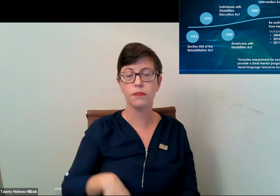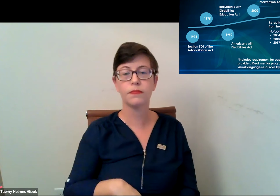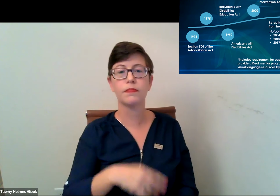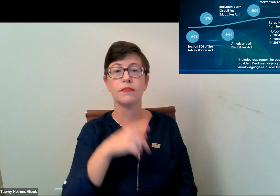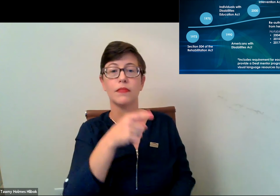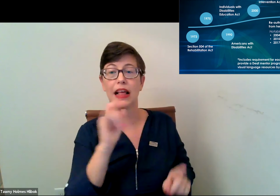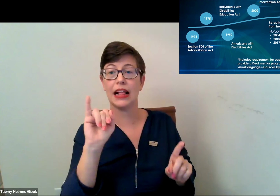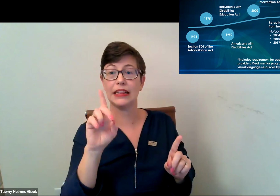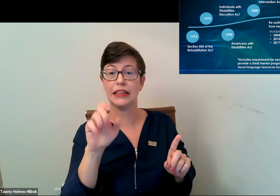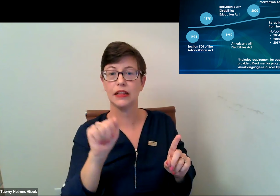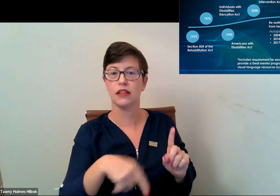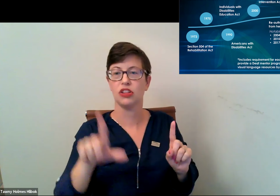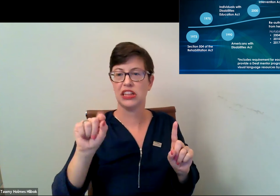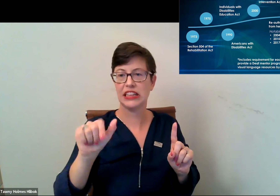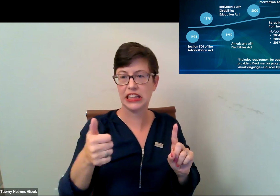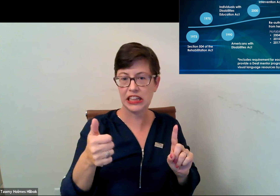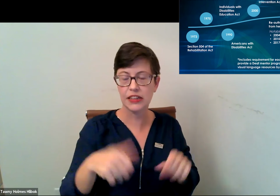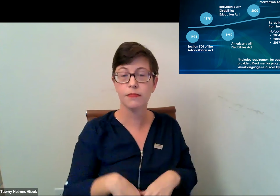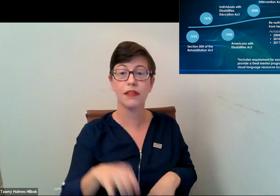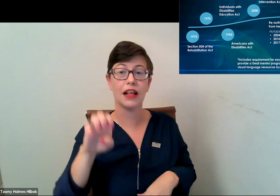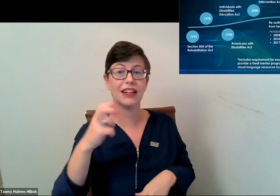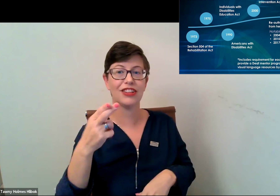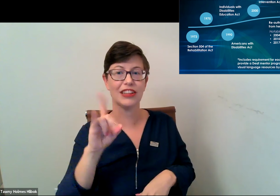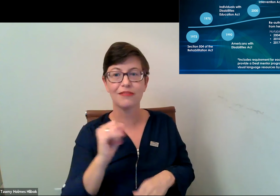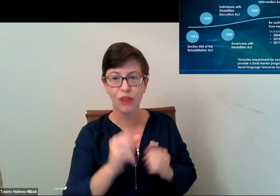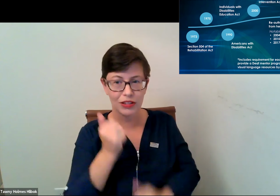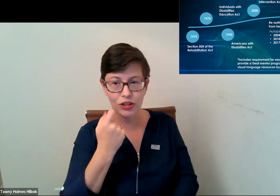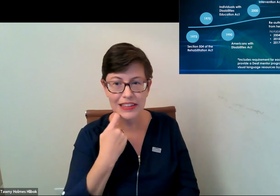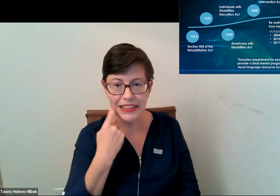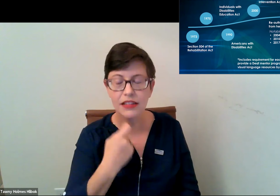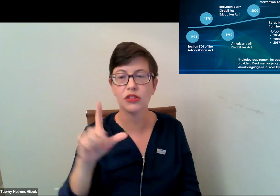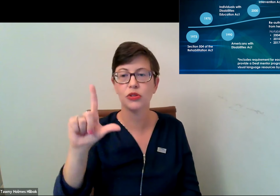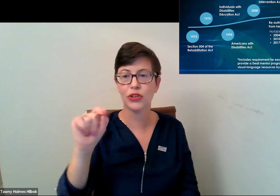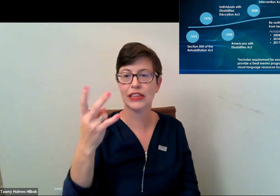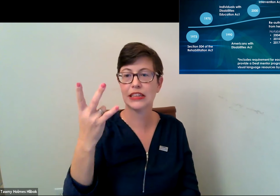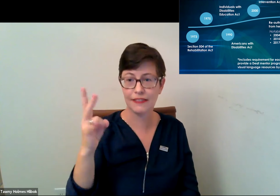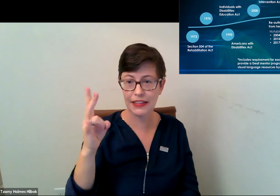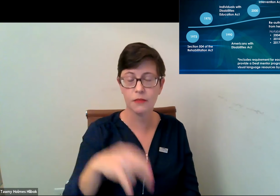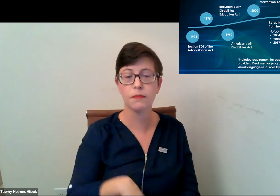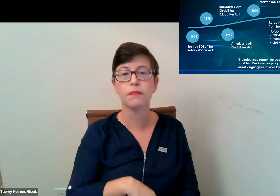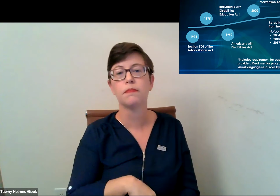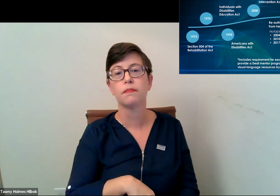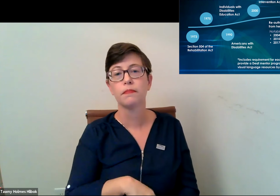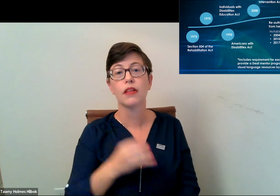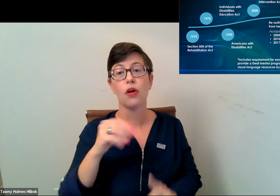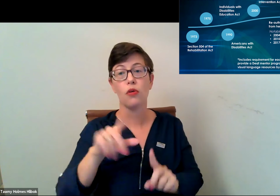You see a reauthorization of the ADA, for example in 2004 the IDEA in 2010 and then EHDI again in 2017.